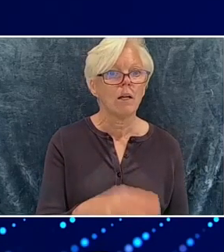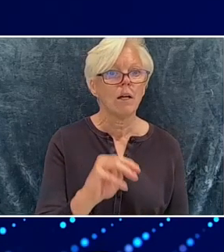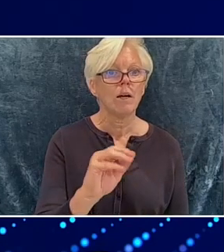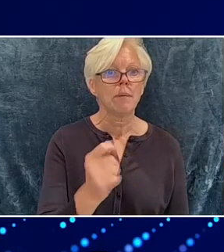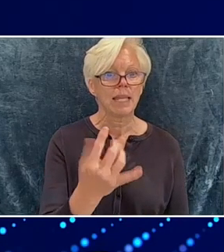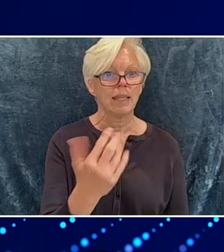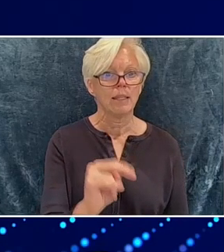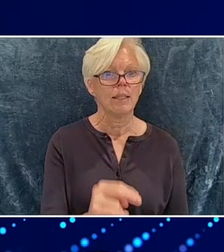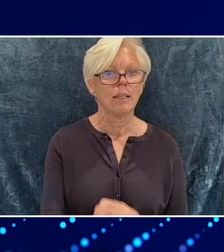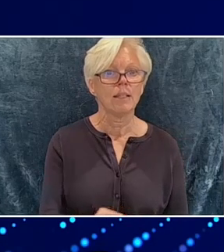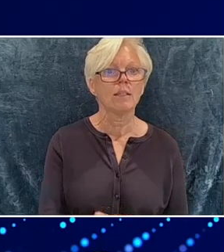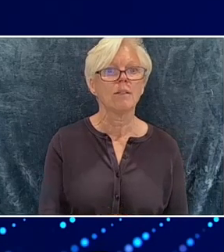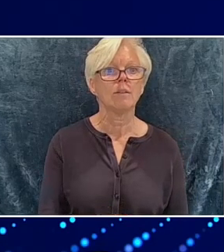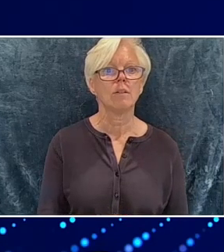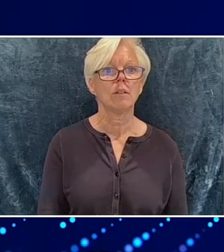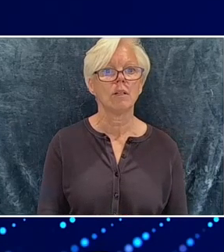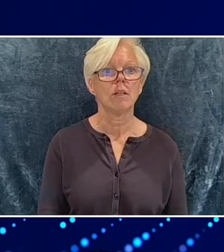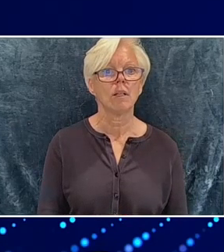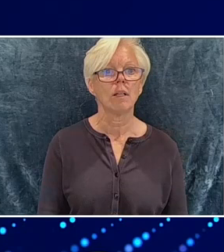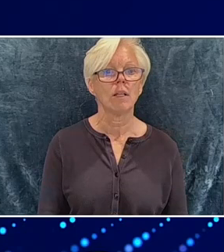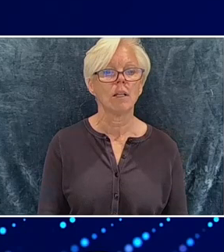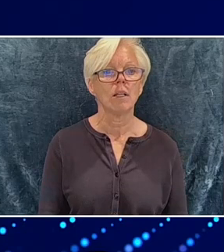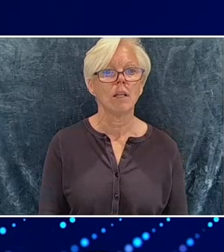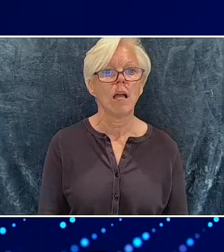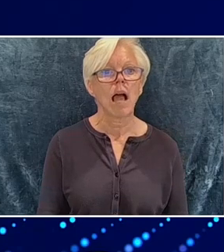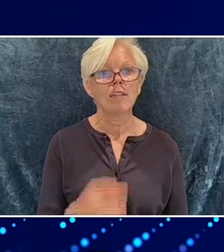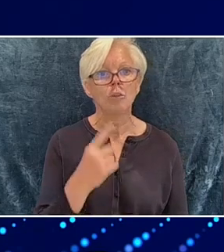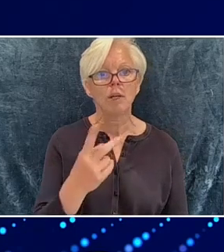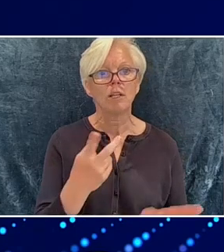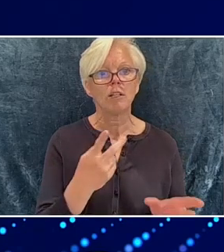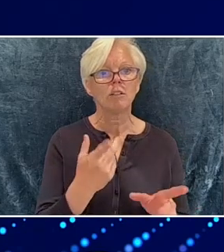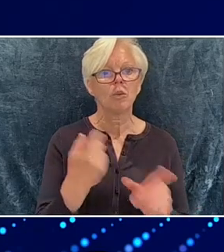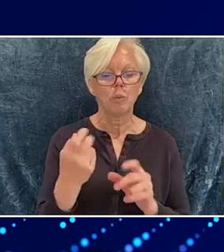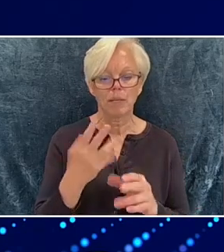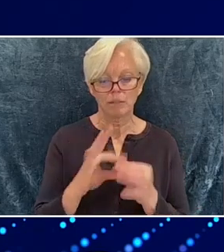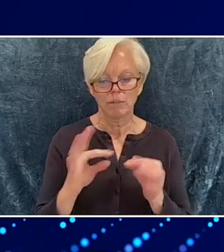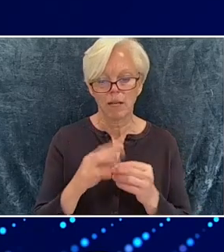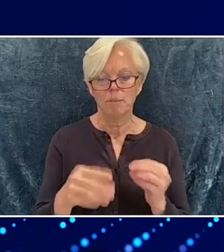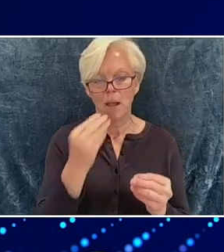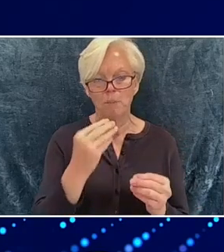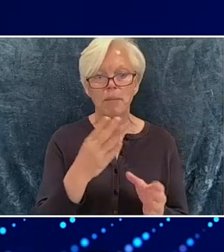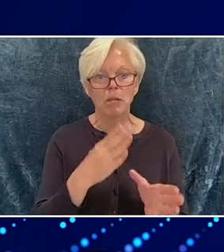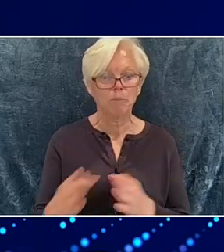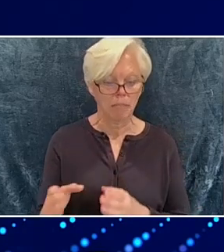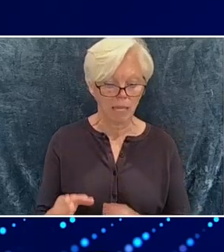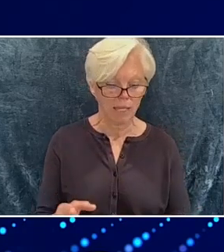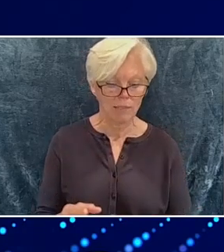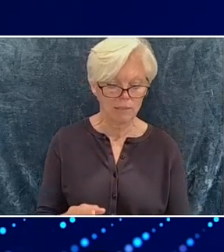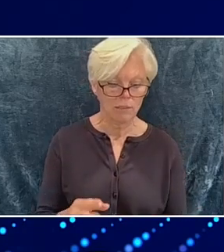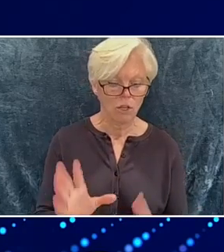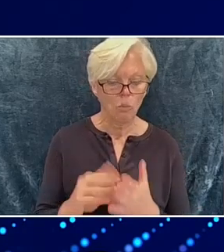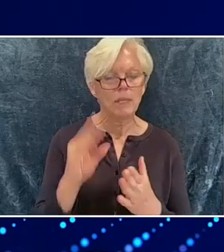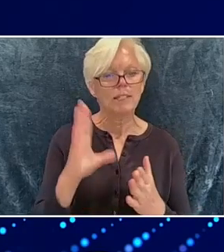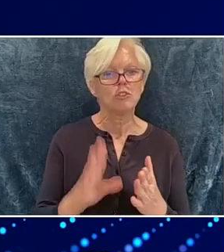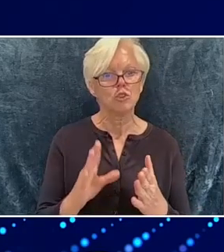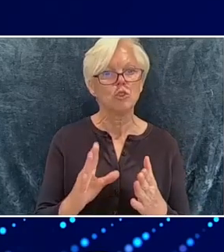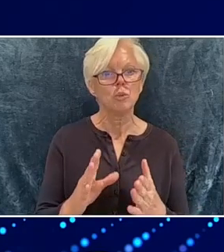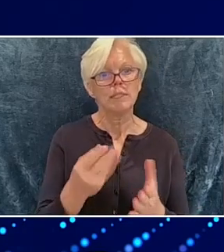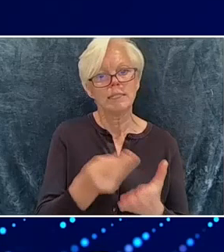I want to talk about textbooks, but just quickly on the meal plans, I think, again, it's a reminder that it's the student's money. And I think that point goes to, you